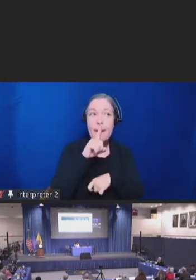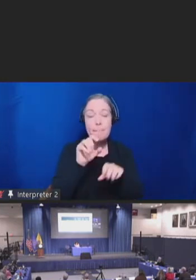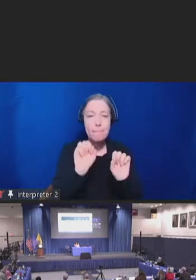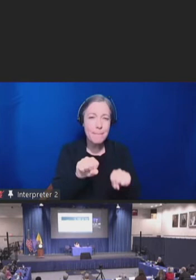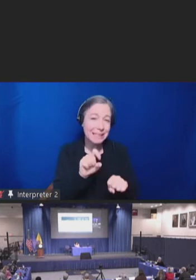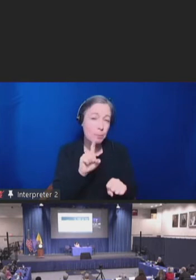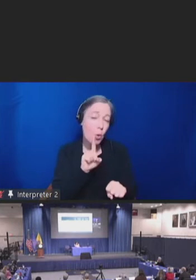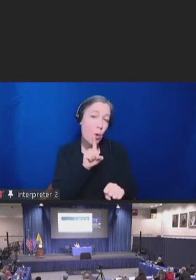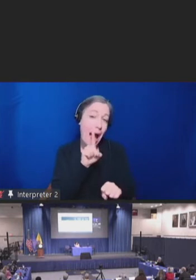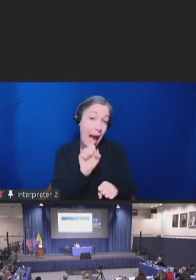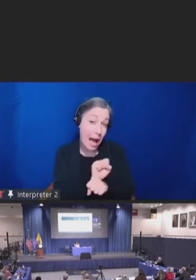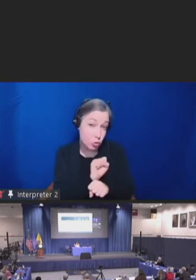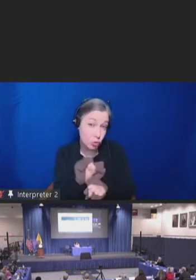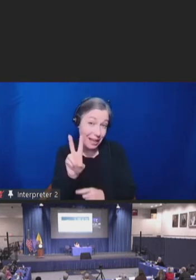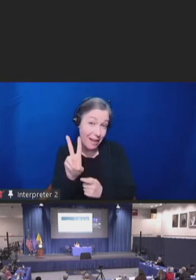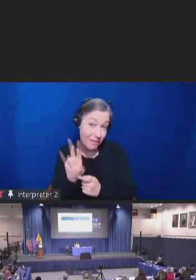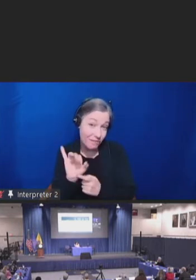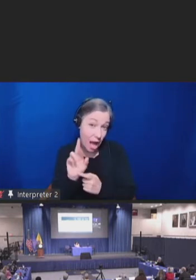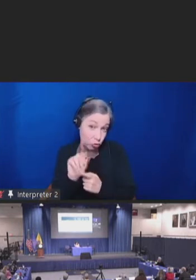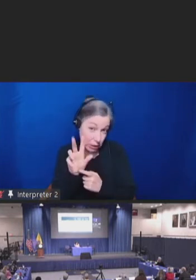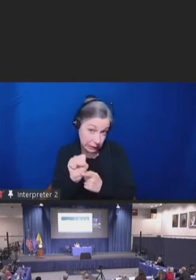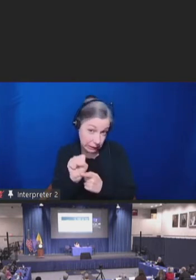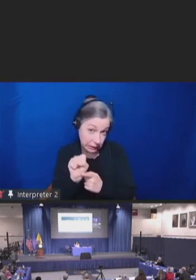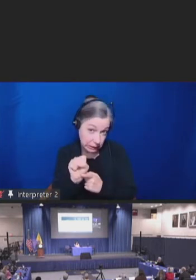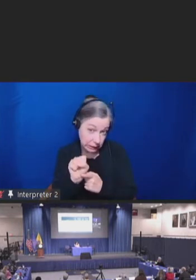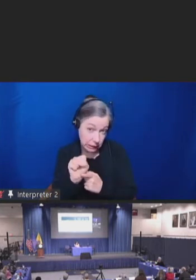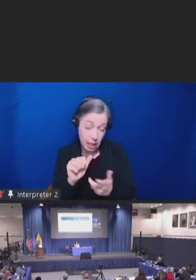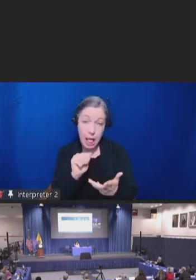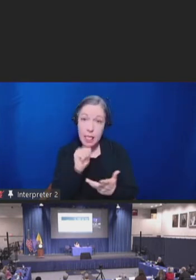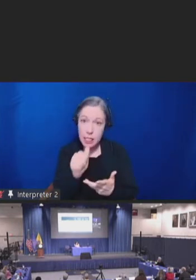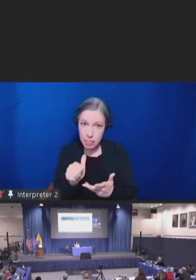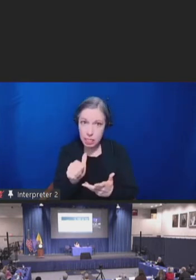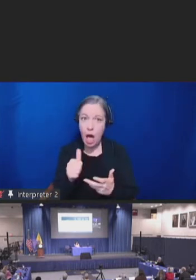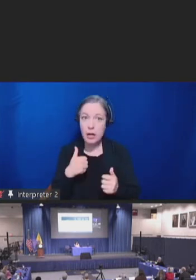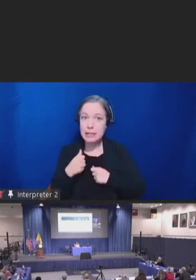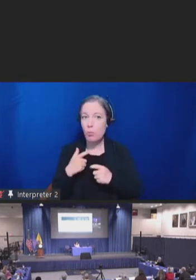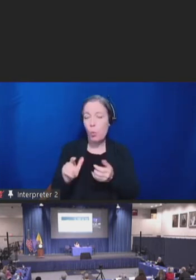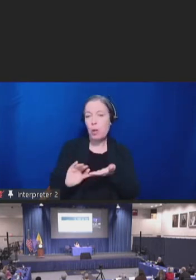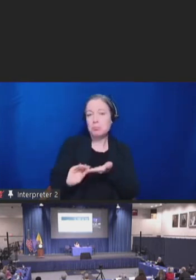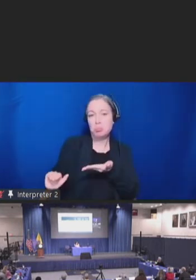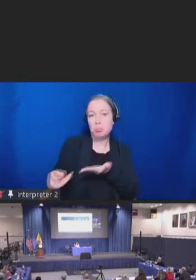So, we excluded those who were diagnosed with asthma before 36 months of age.